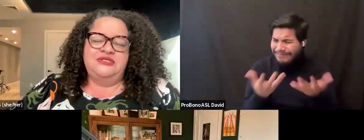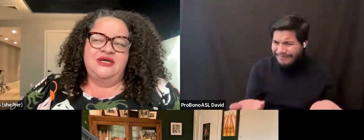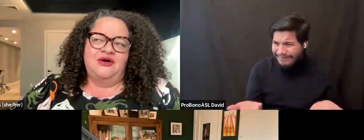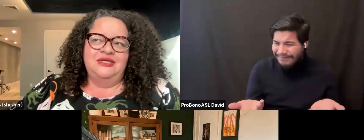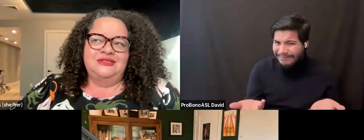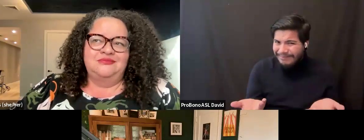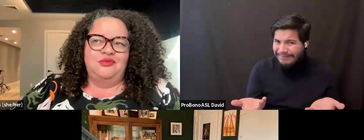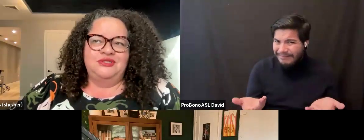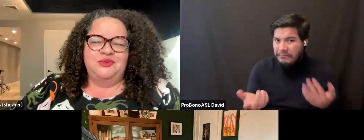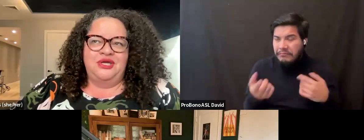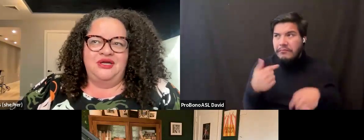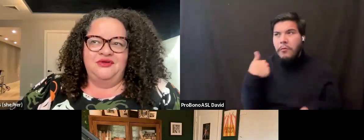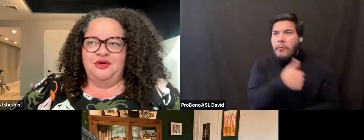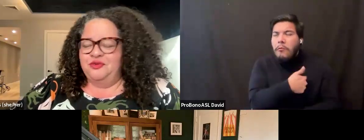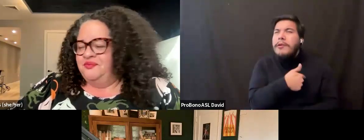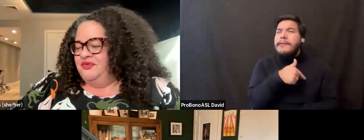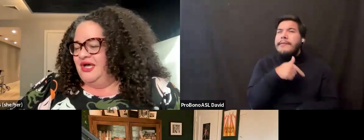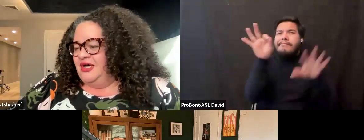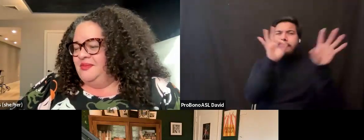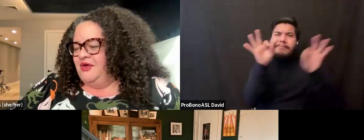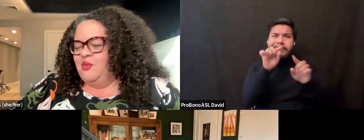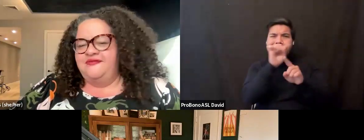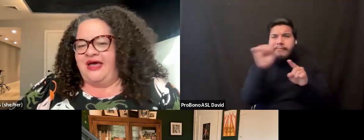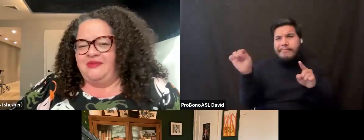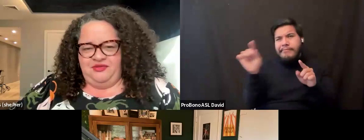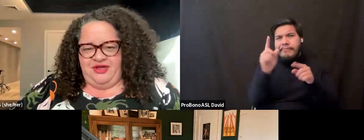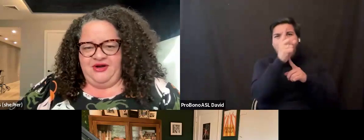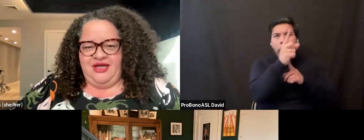We take all these moments where we kind of go, there weren't fat people there,